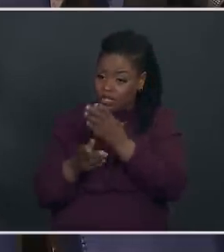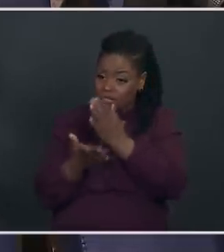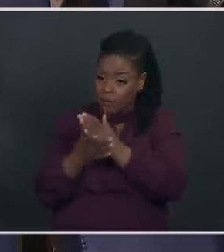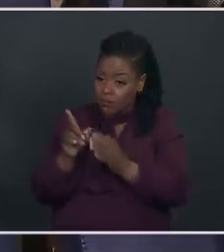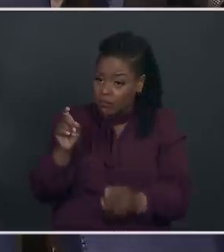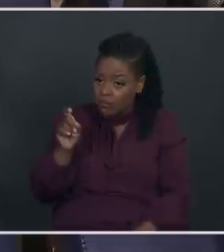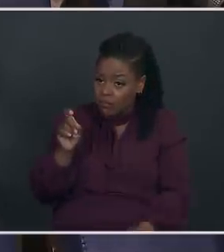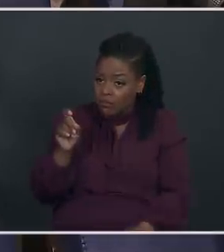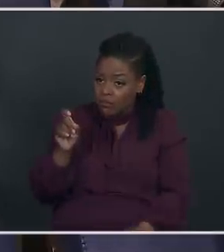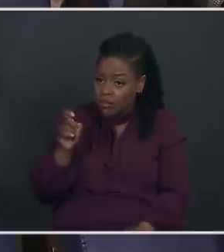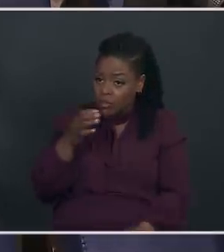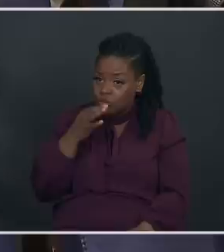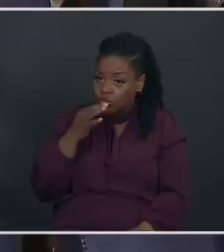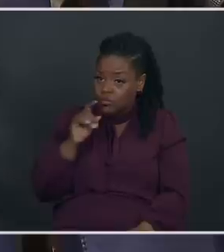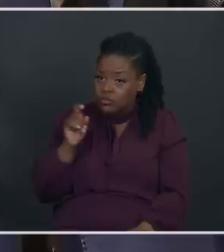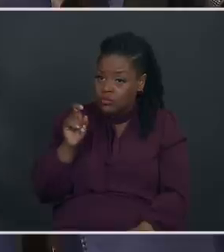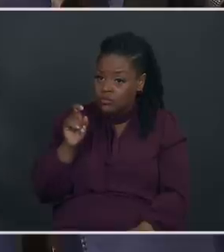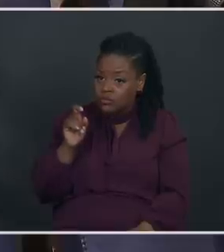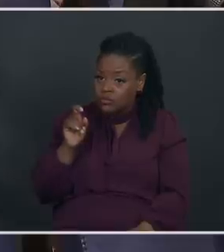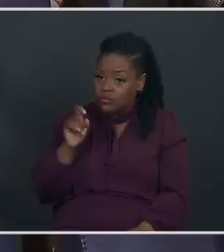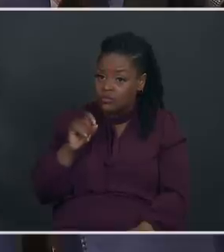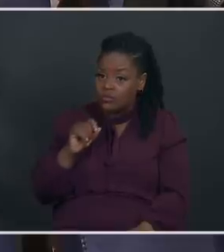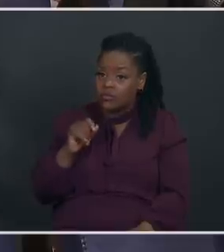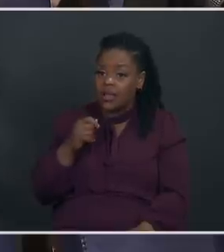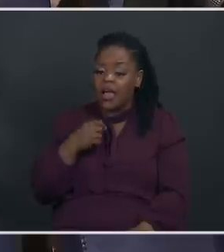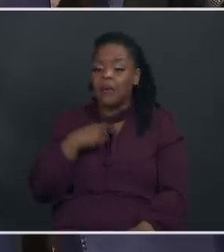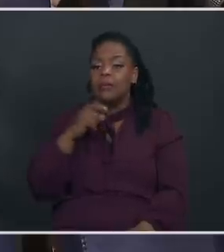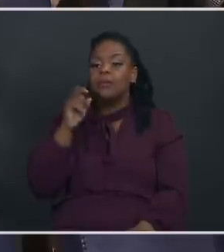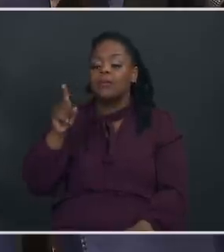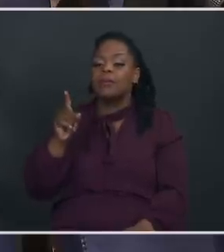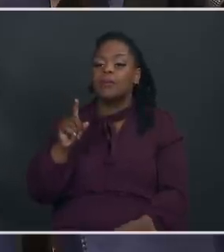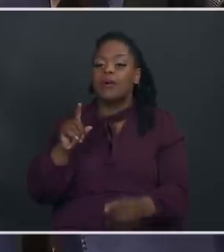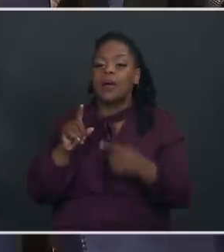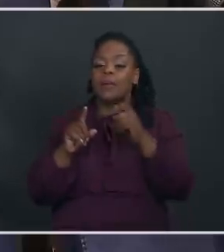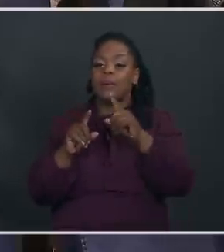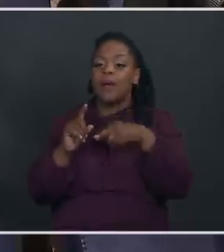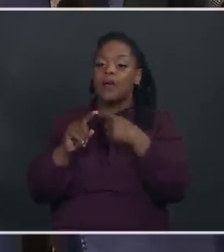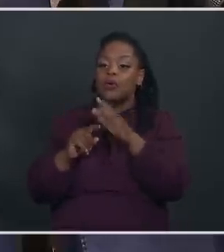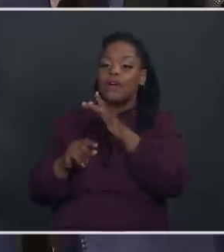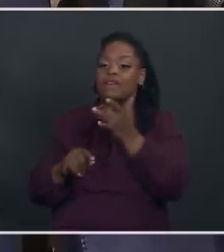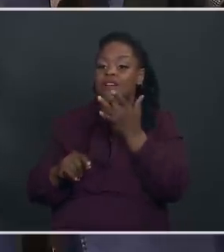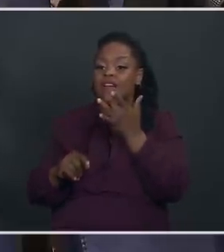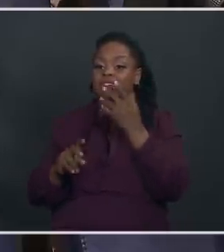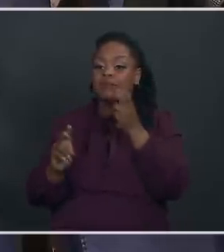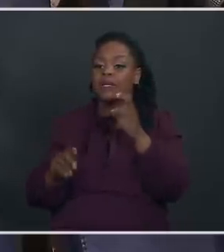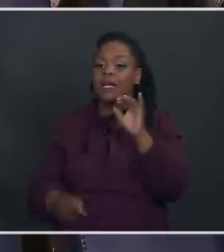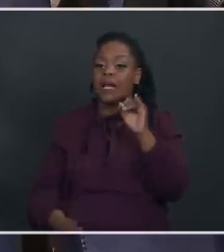The Press: Absolutely. I wanted to ask about one of your favorite topics: impeachment. Nearly every Republican senator last night